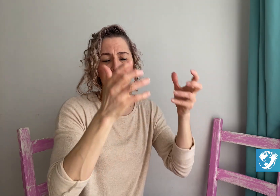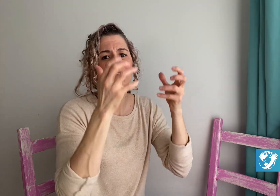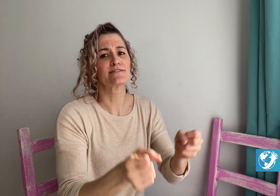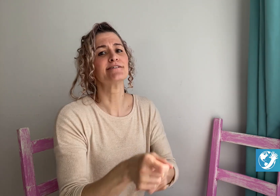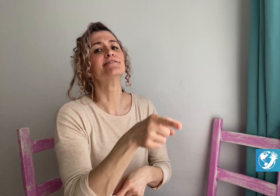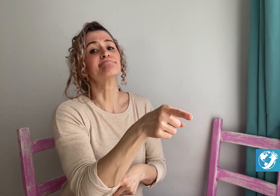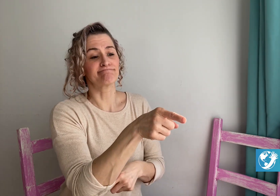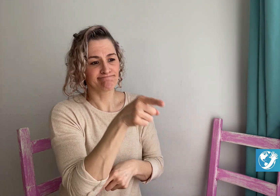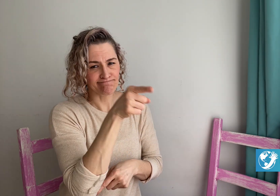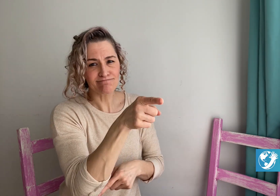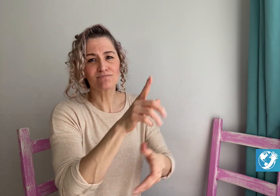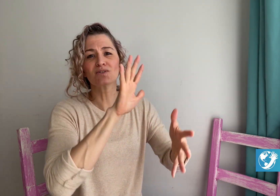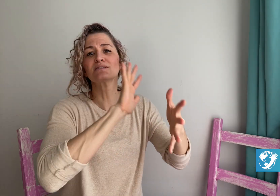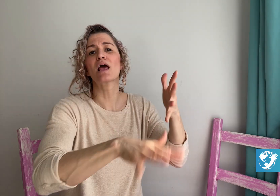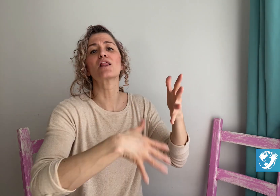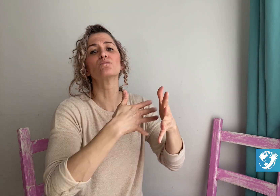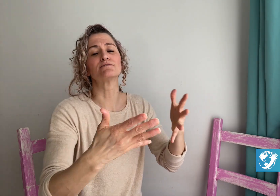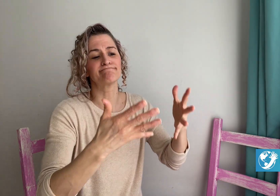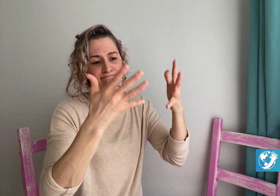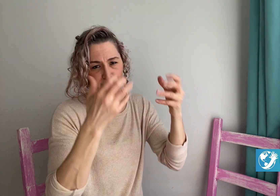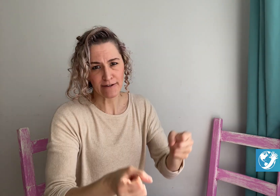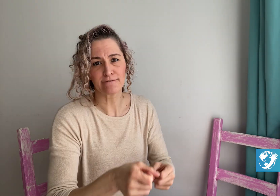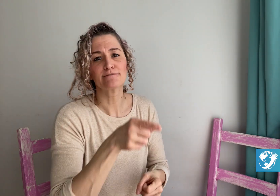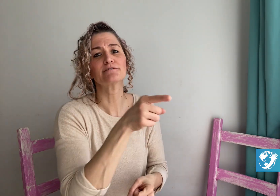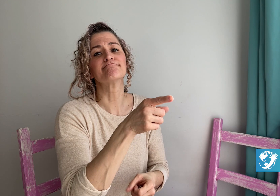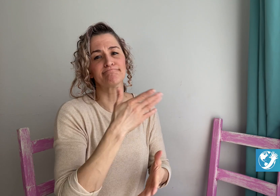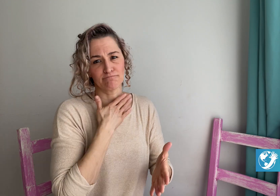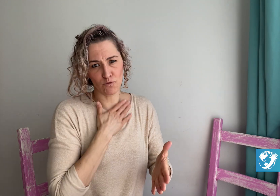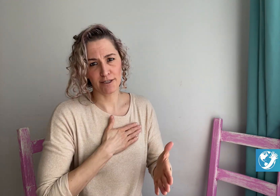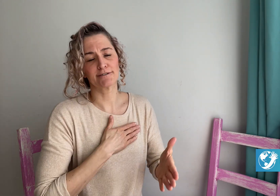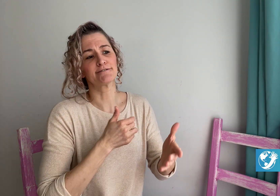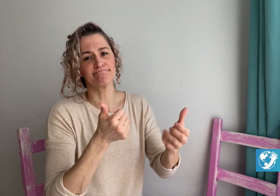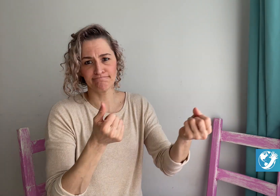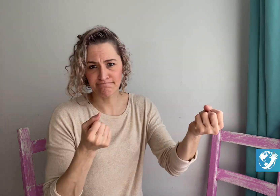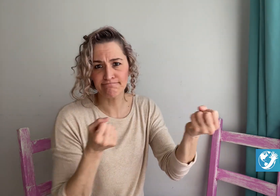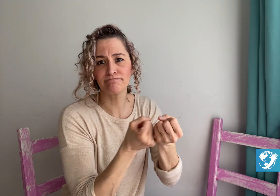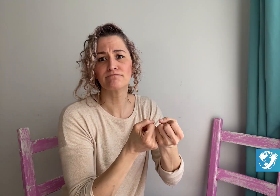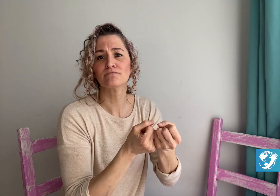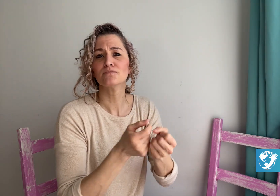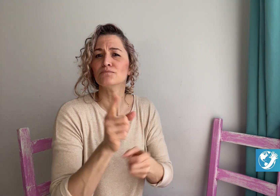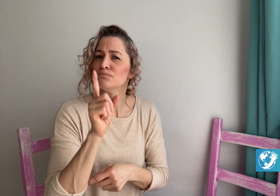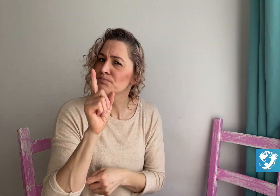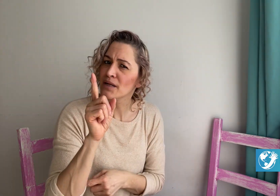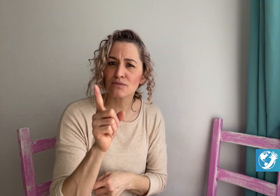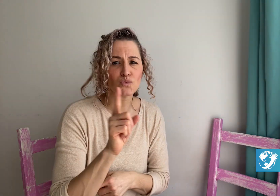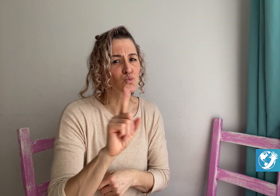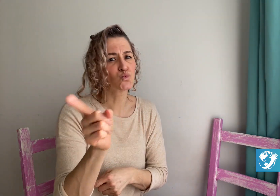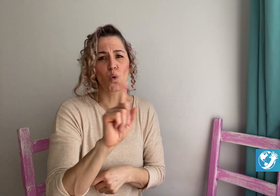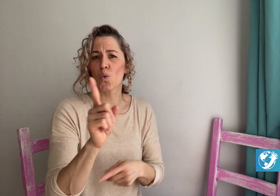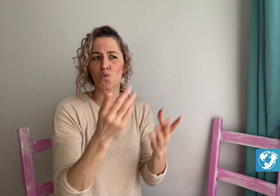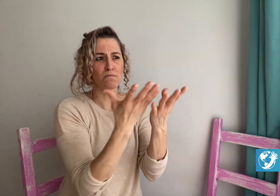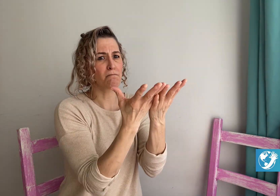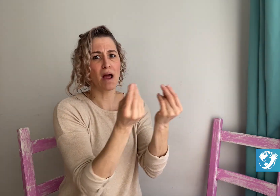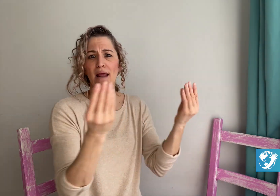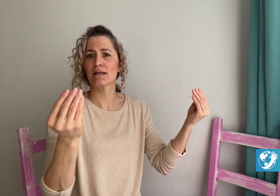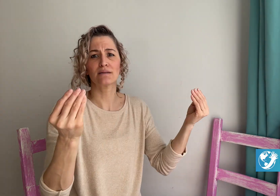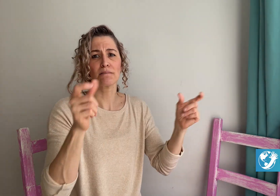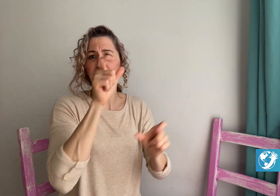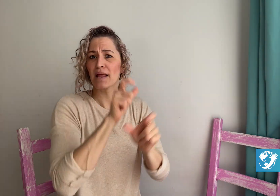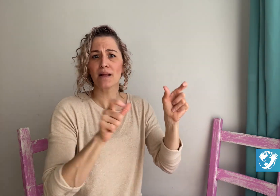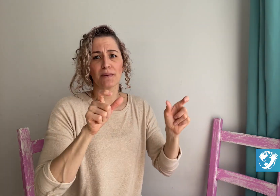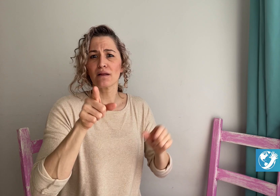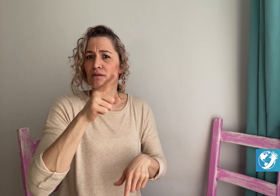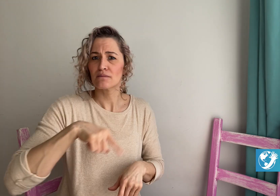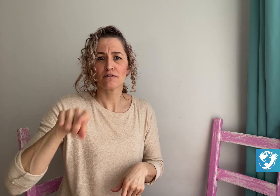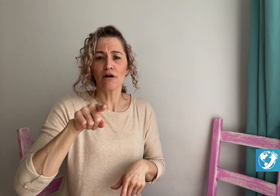and sign language, but not many ensure Deaf people